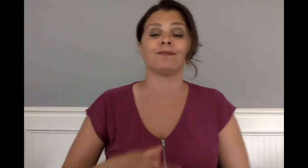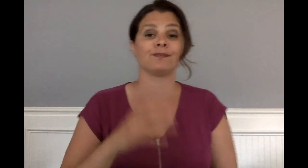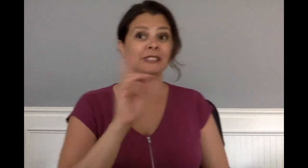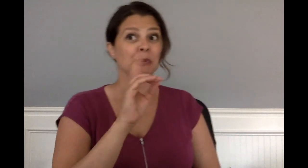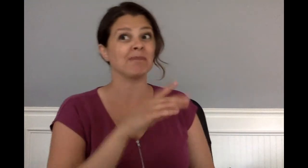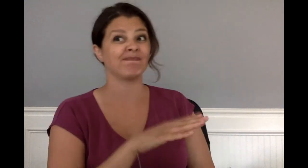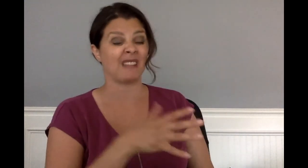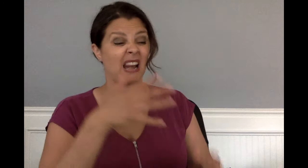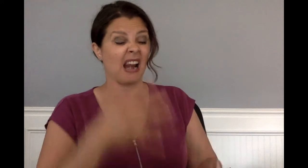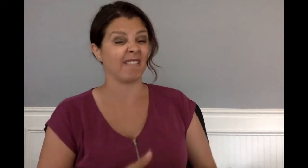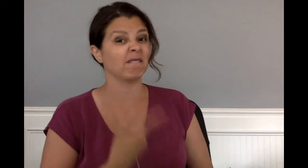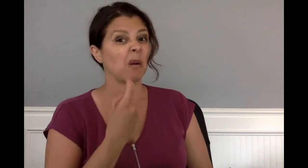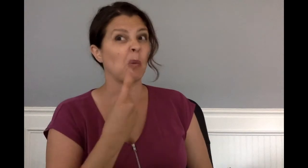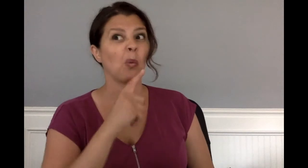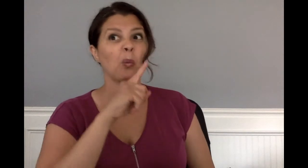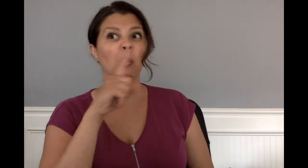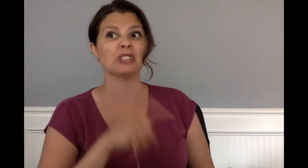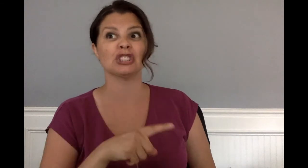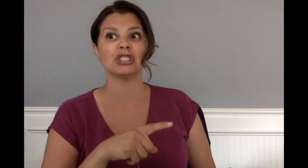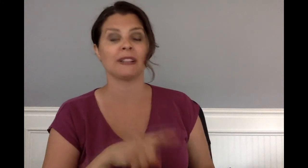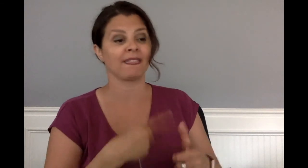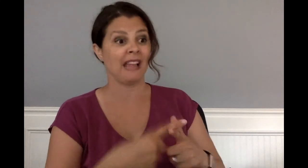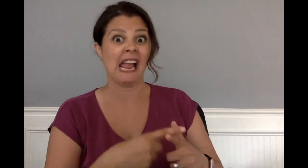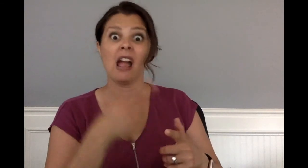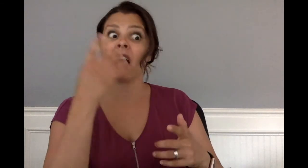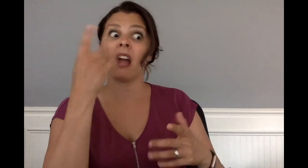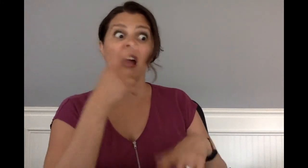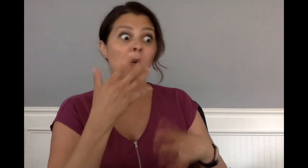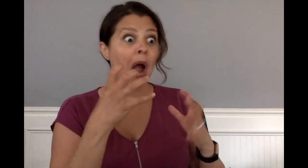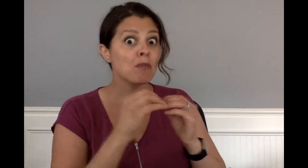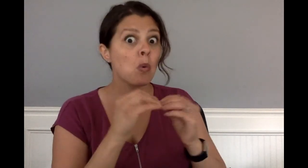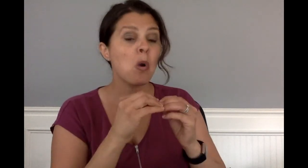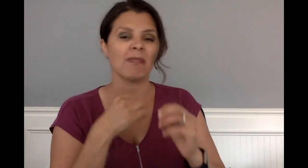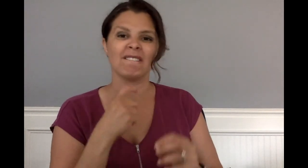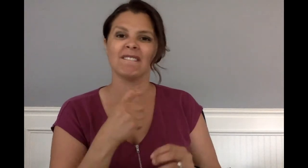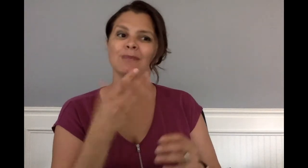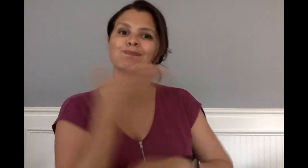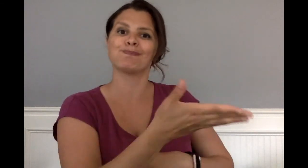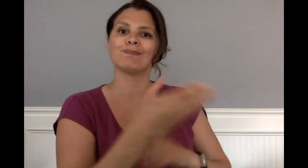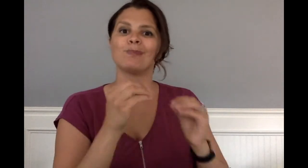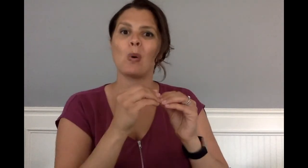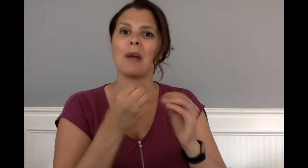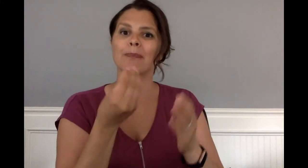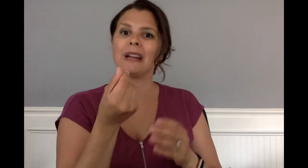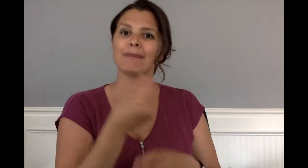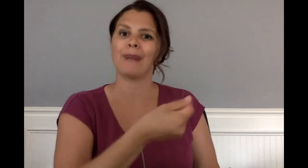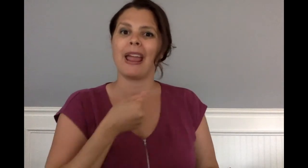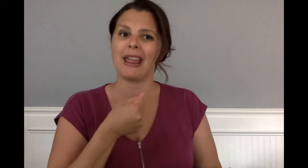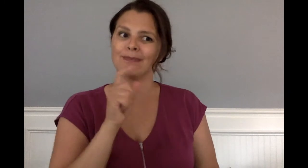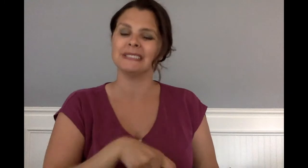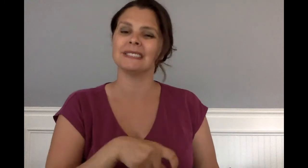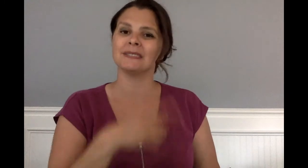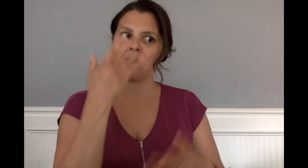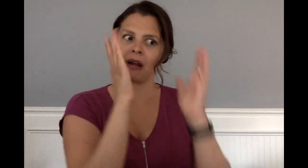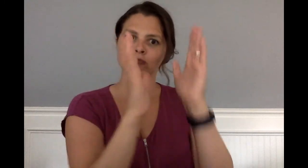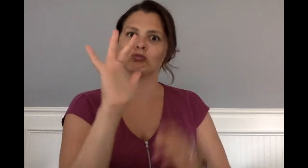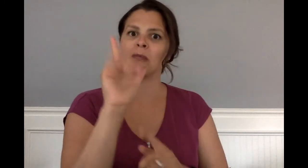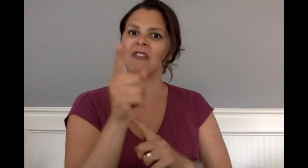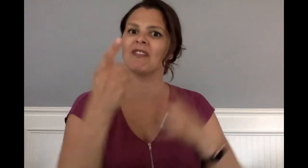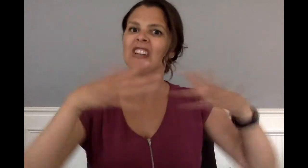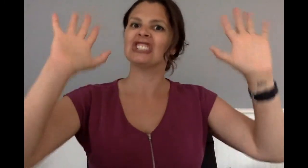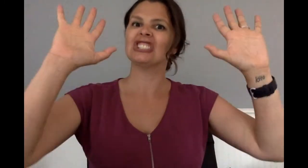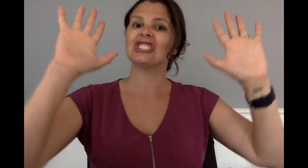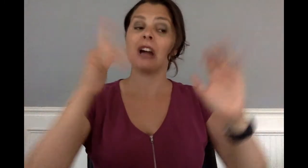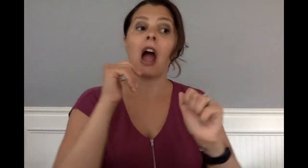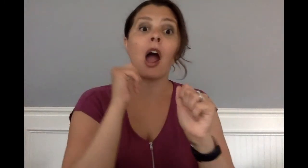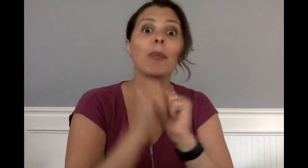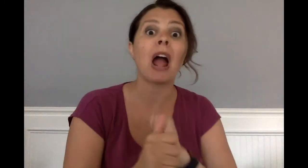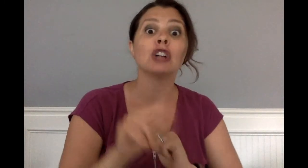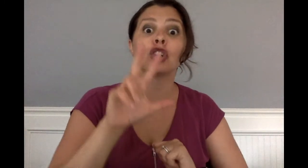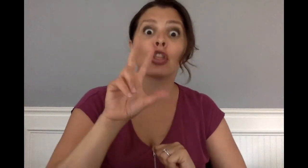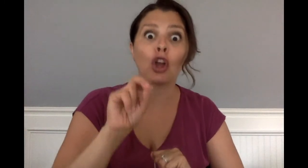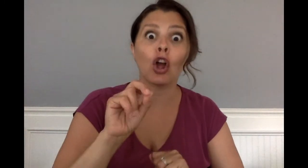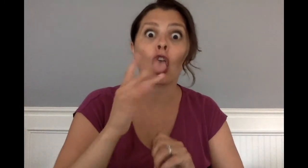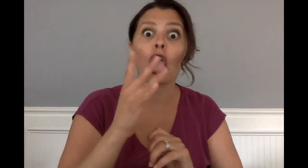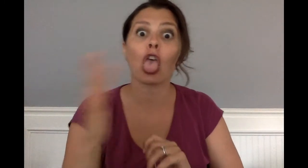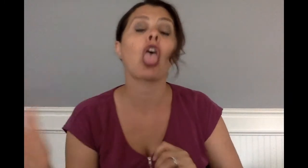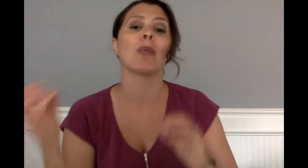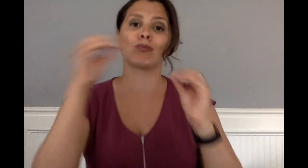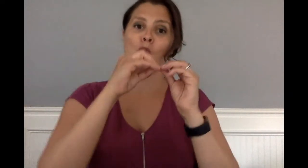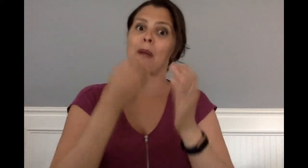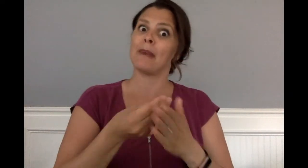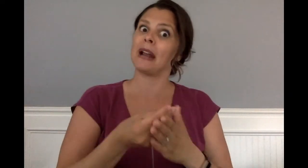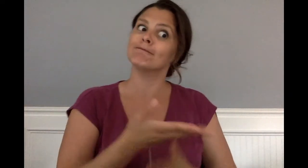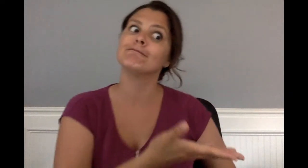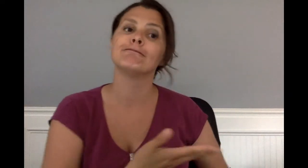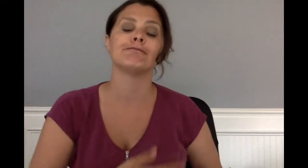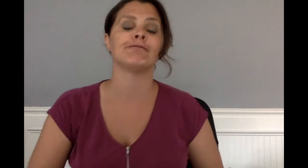“You have one more question,” Desdemona whispered. “Then I have to bill you for the next quarter hour.”